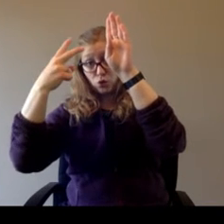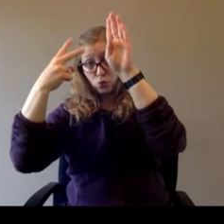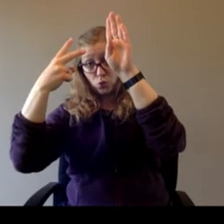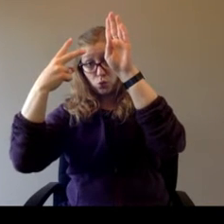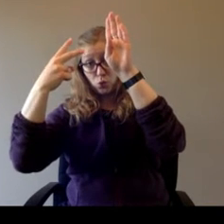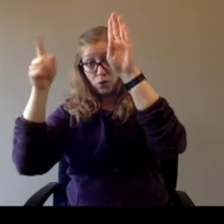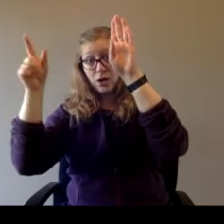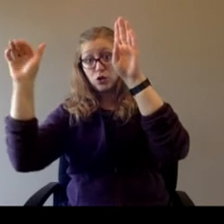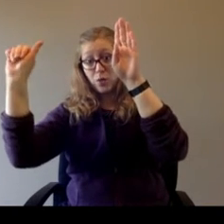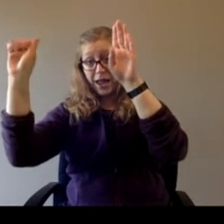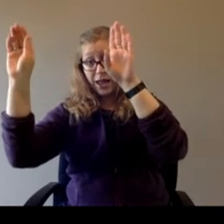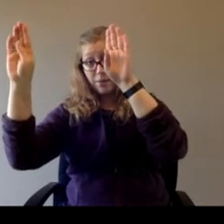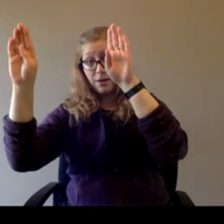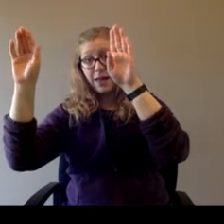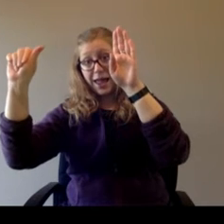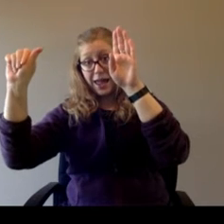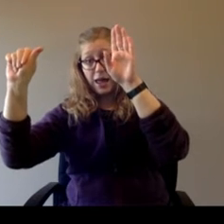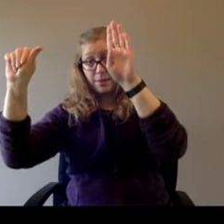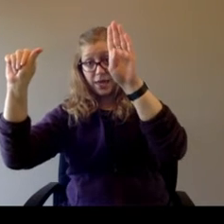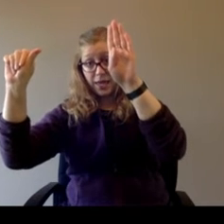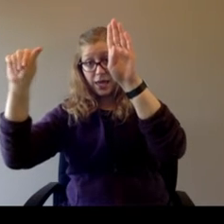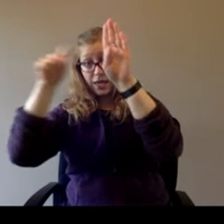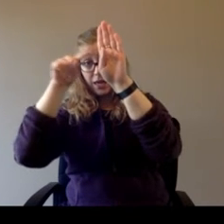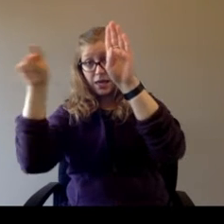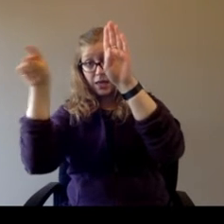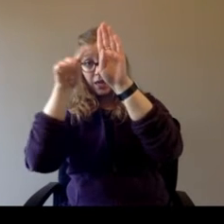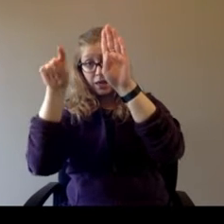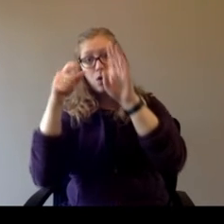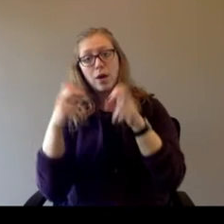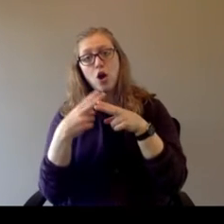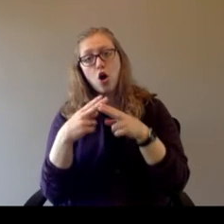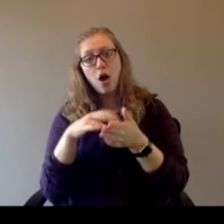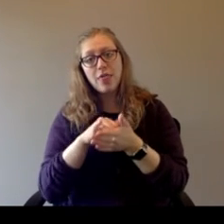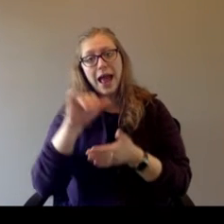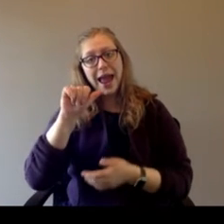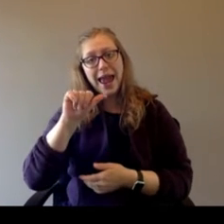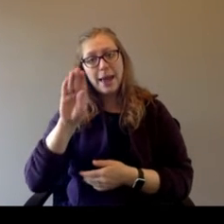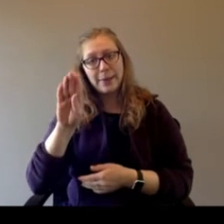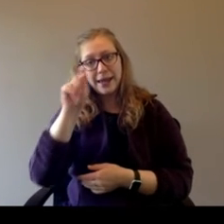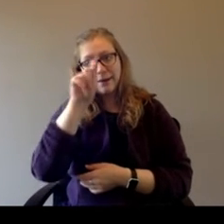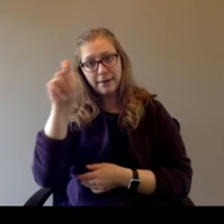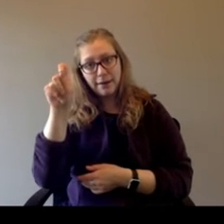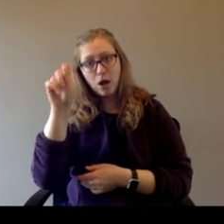segment AB, can be named as AB with the line over it and BA with the line over it,